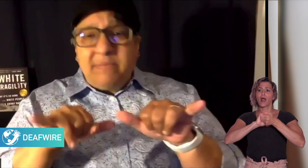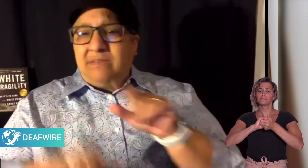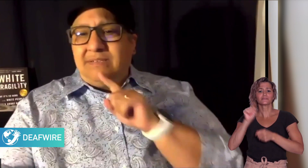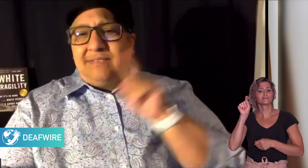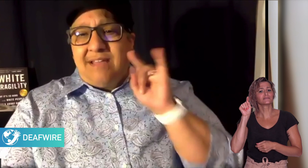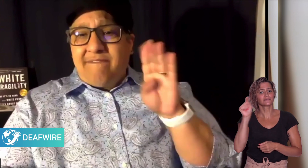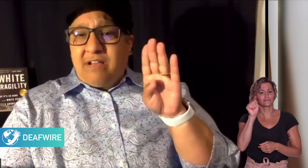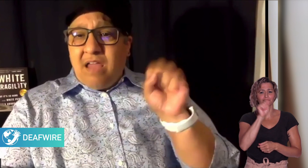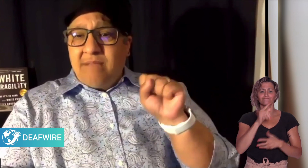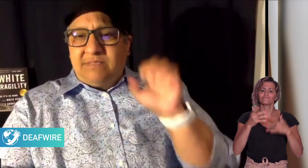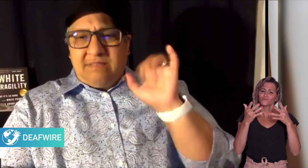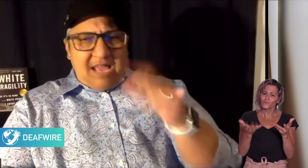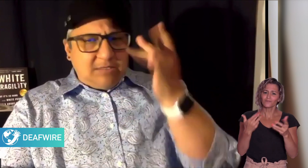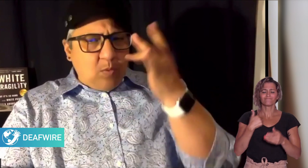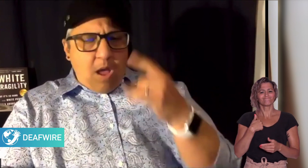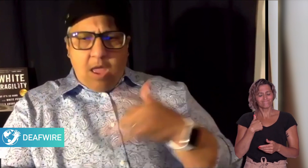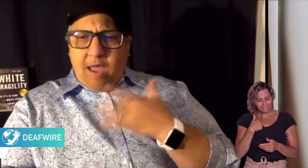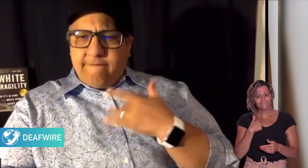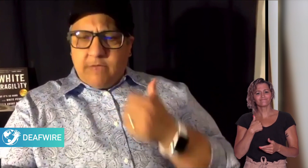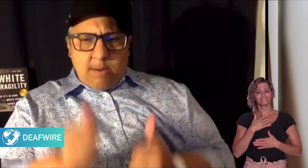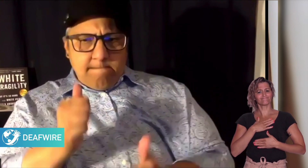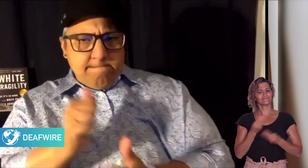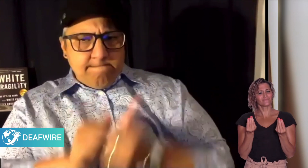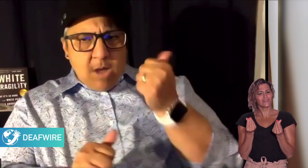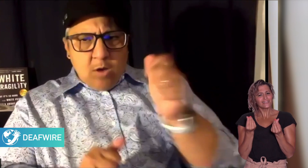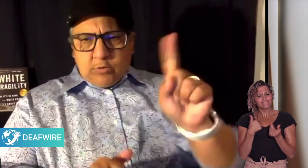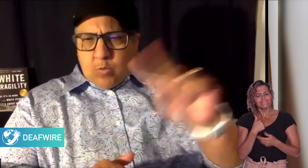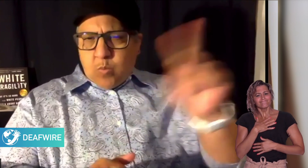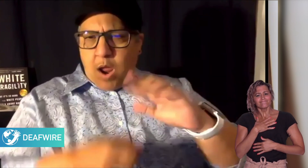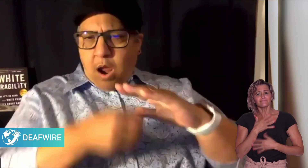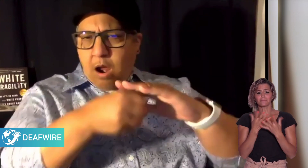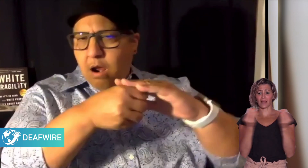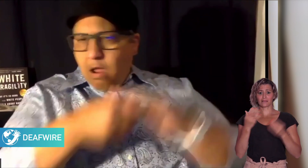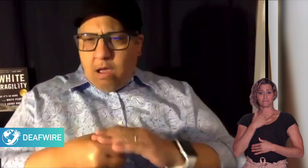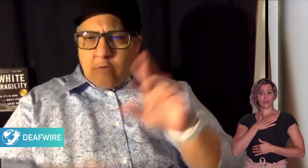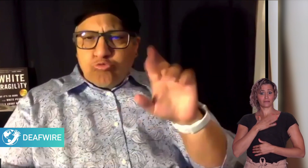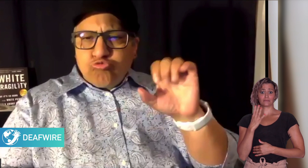happen in Deaf clubs and that’s why I feel that most